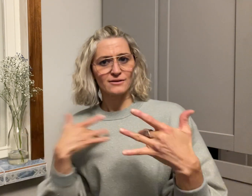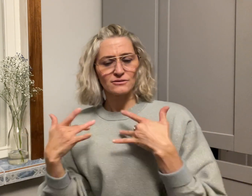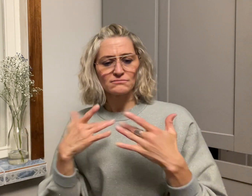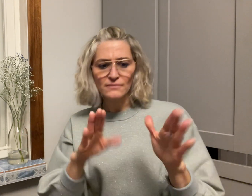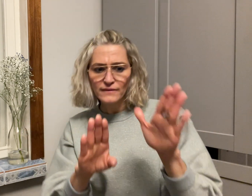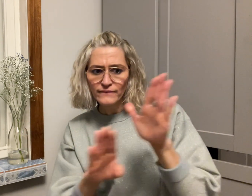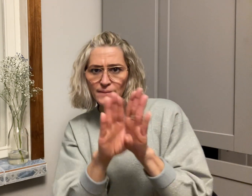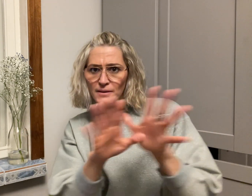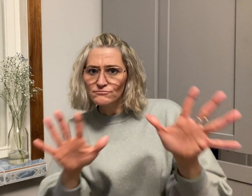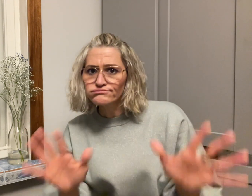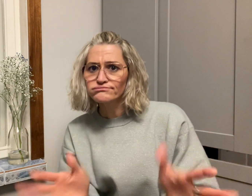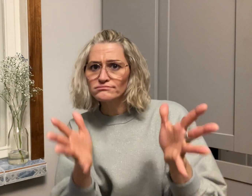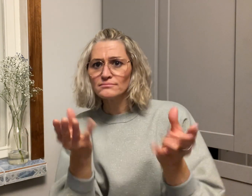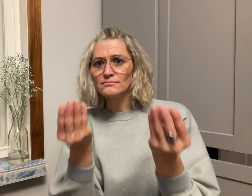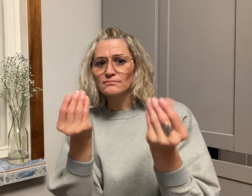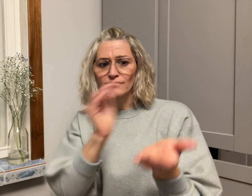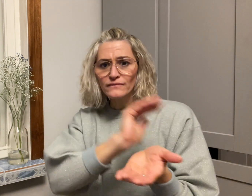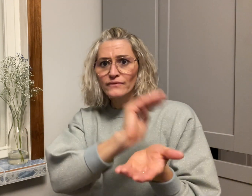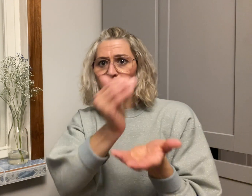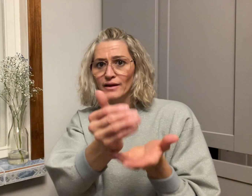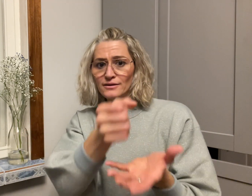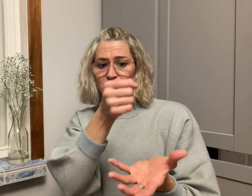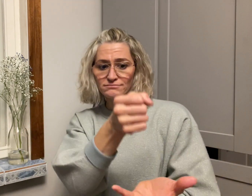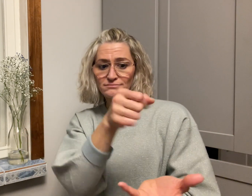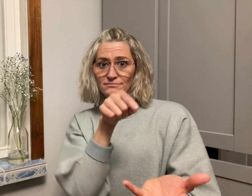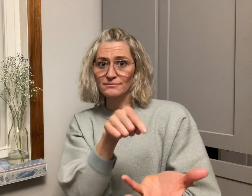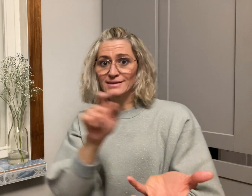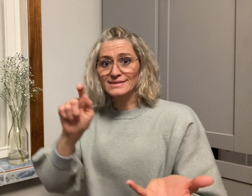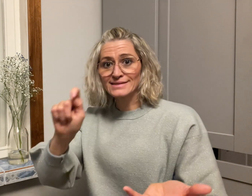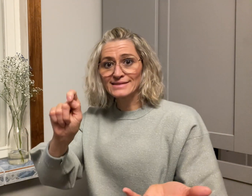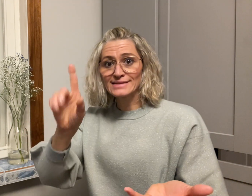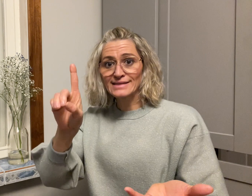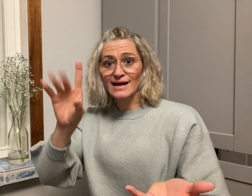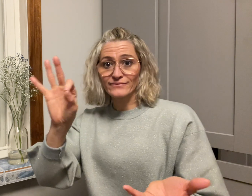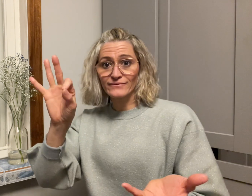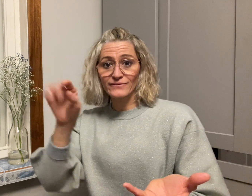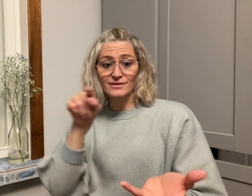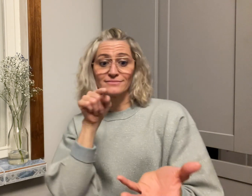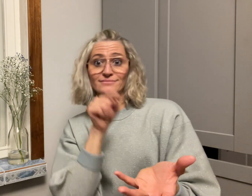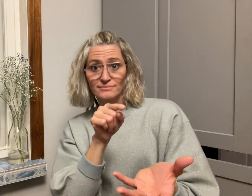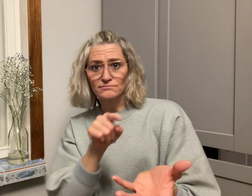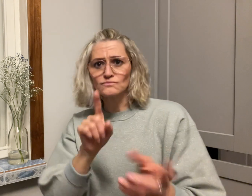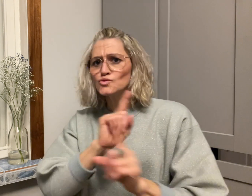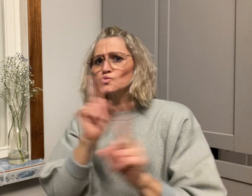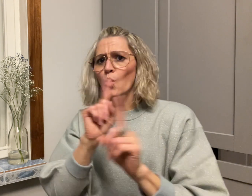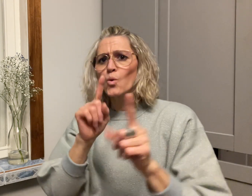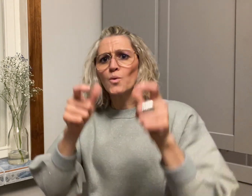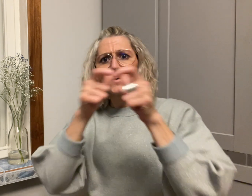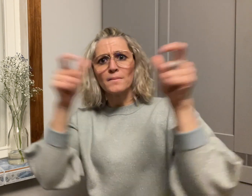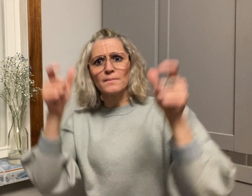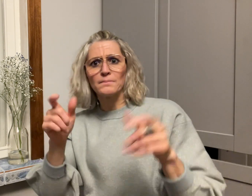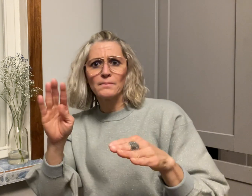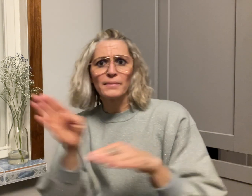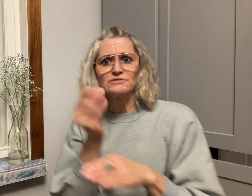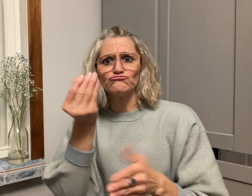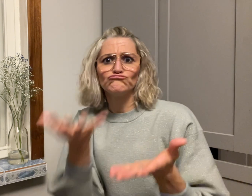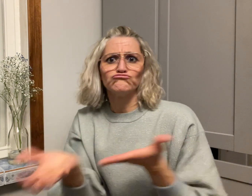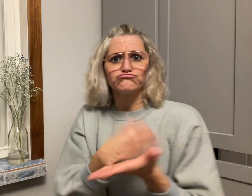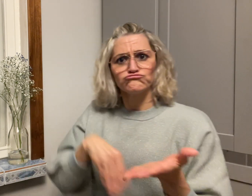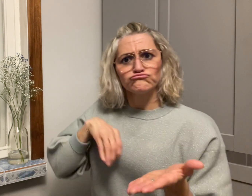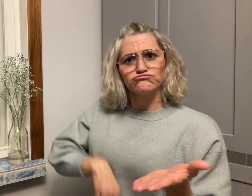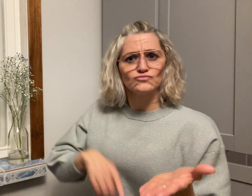terminated his contract because of his skin color. Keith and